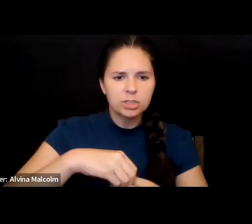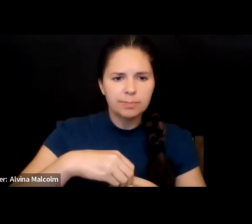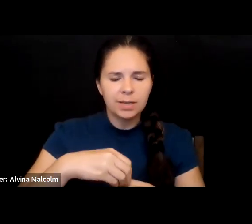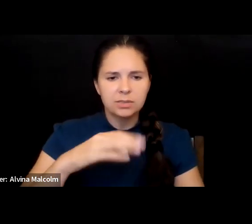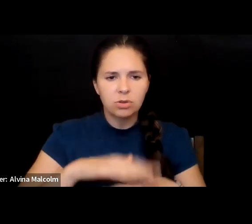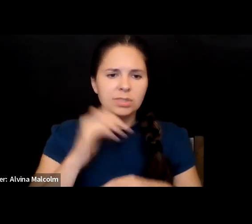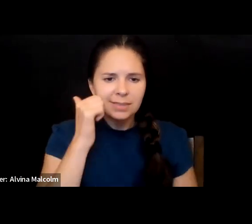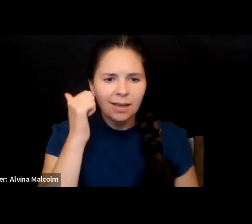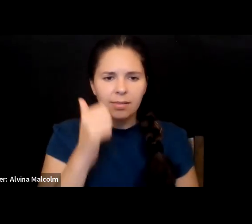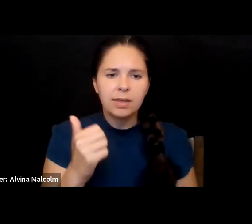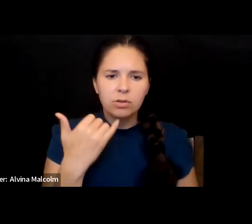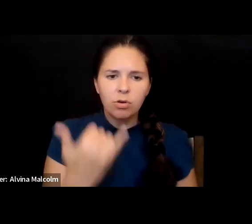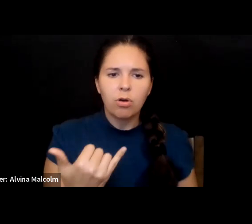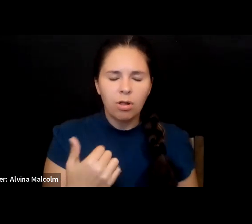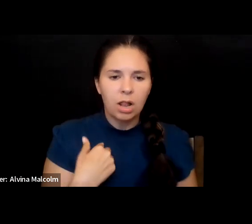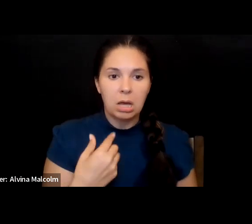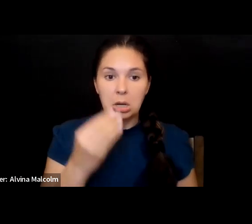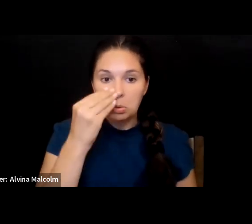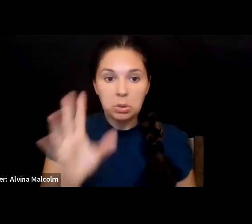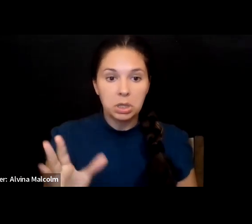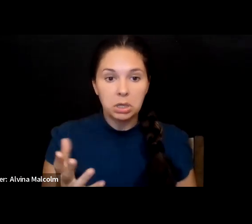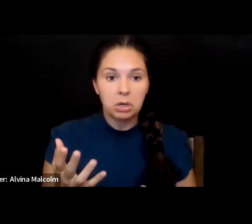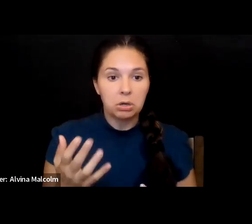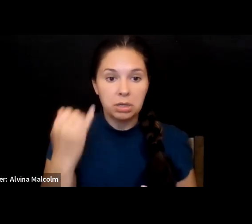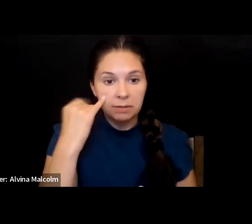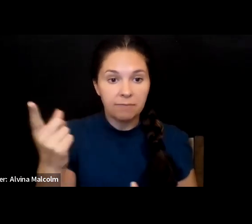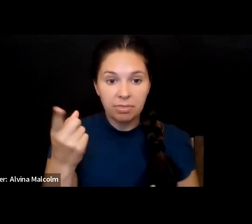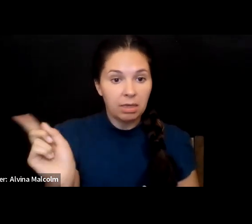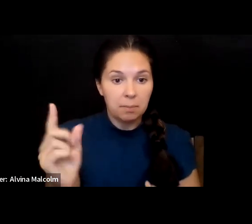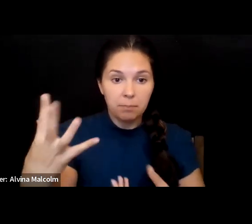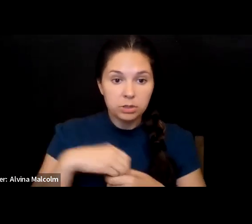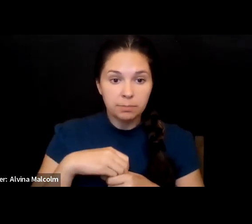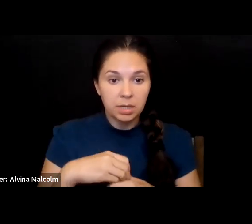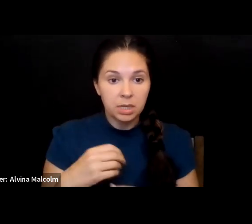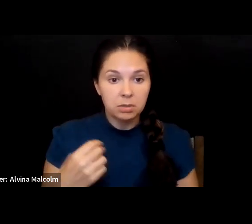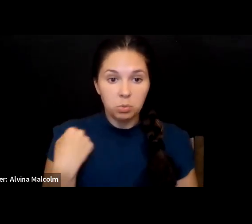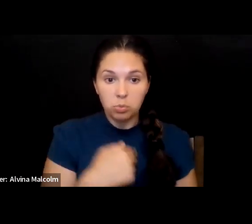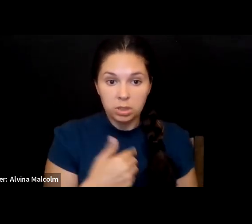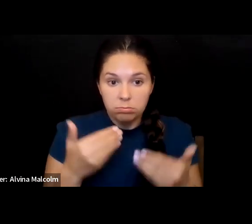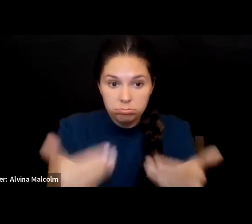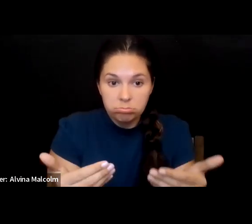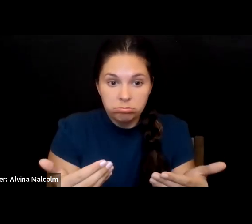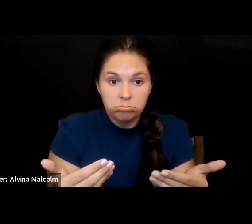partner. When we have -- everyone is invited. Not every CIL participates on